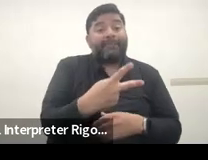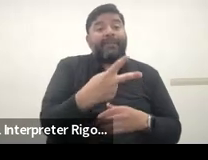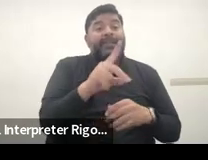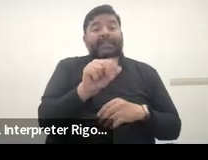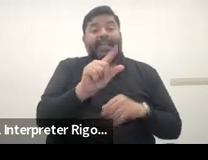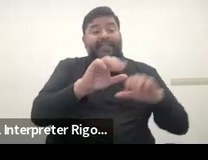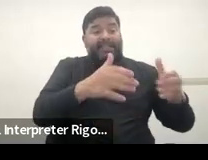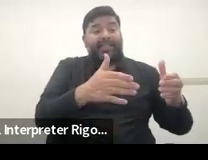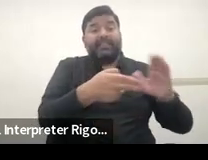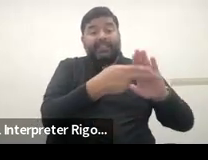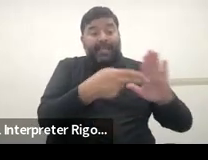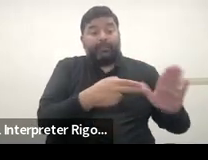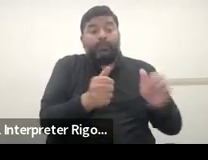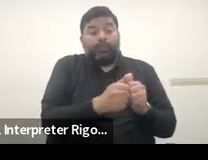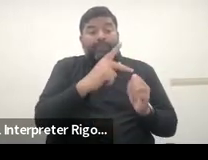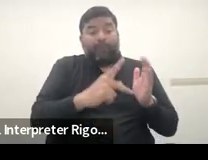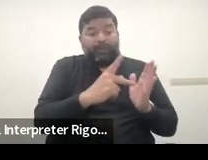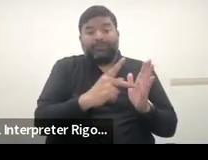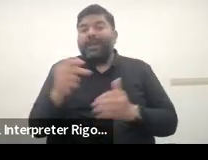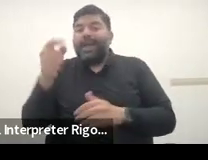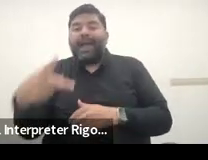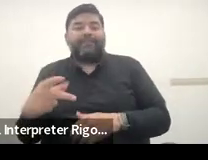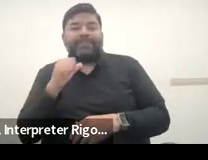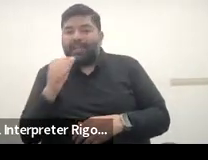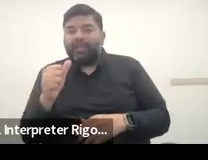set is not labeled with phonemes. And these are on a sign-level basis, so there's not going